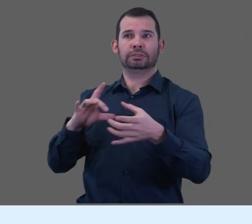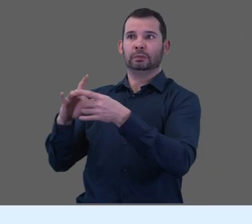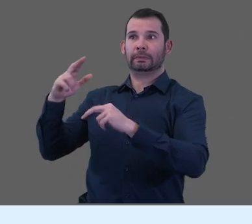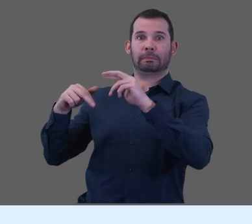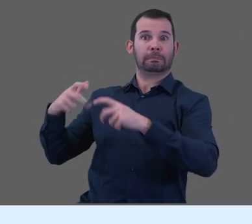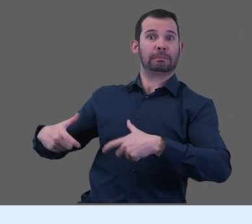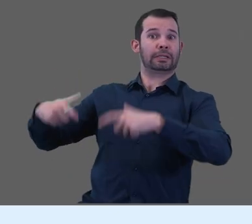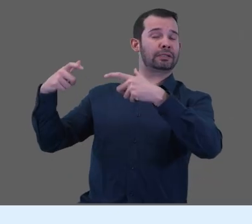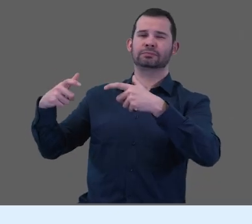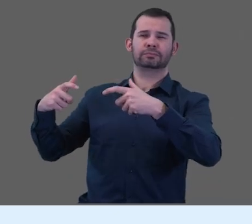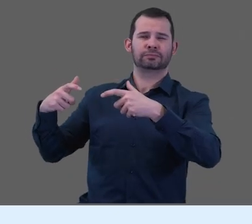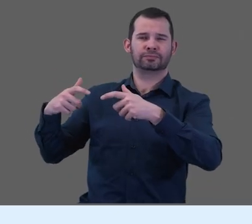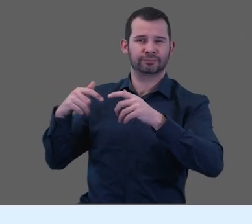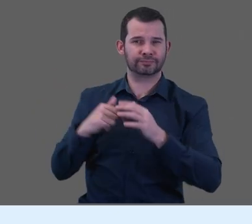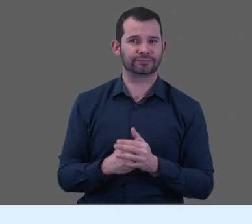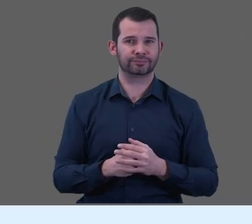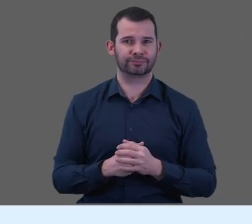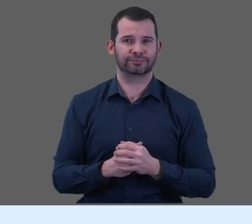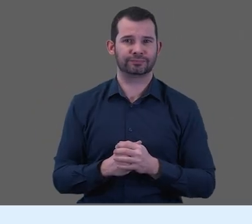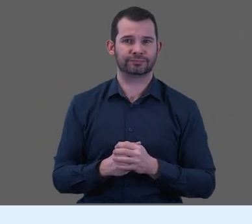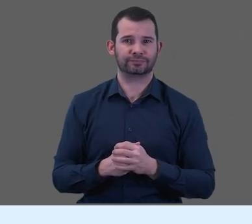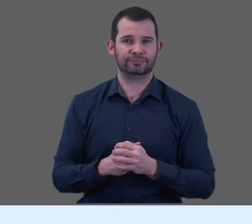This excludes equipment related to a building.